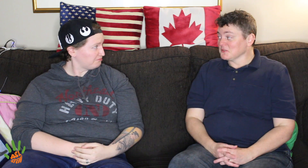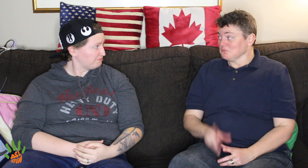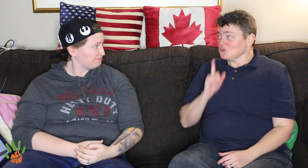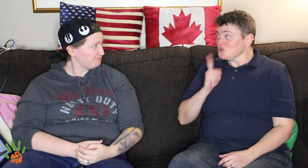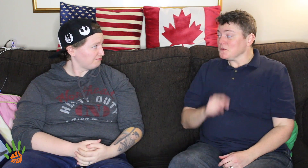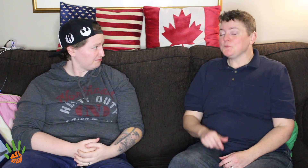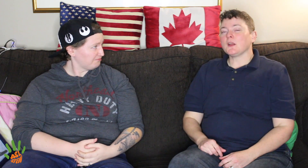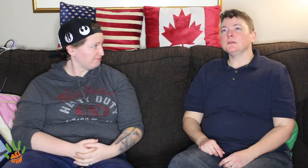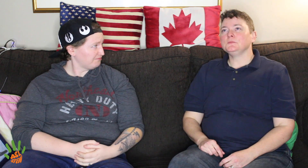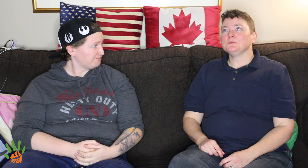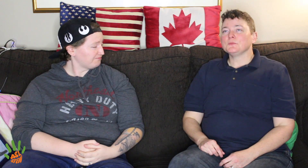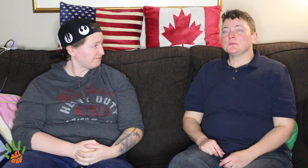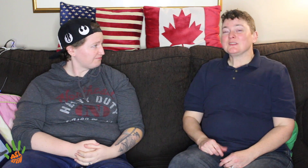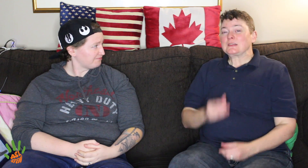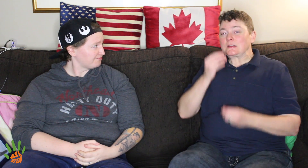[E] Sure.